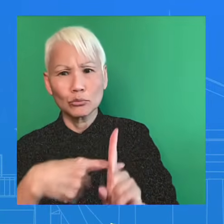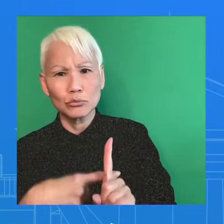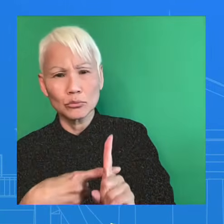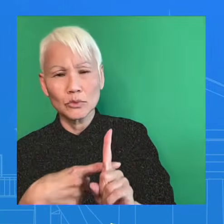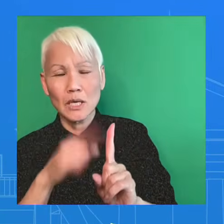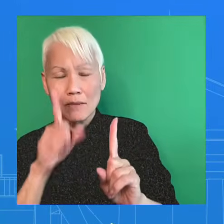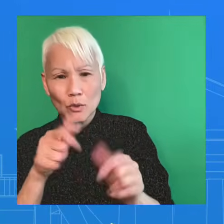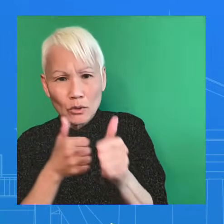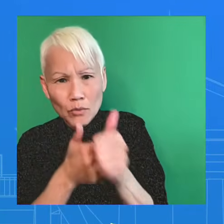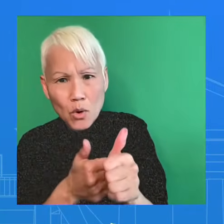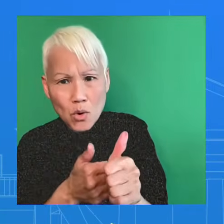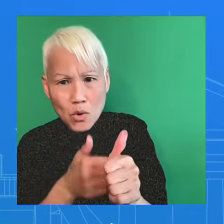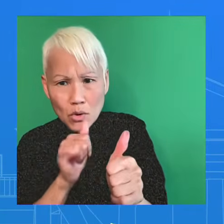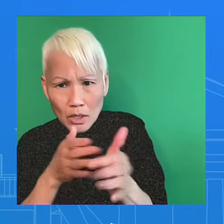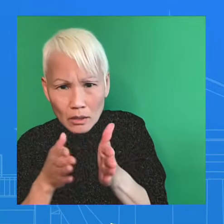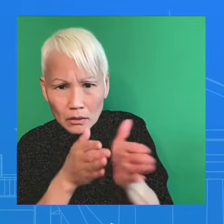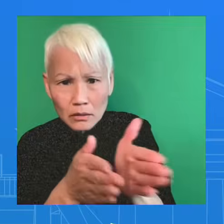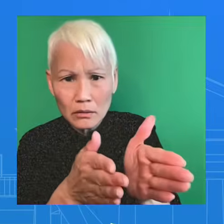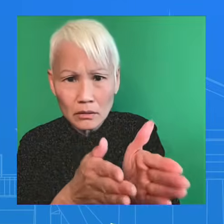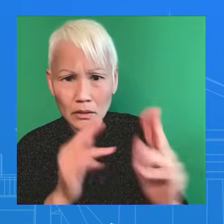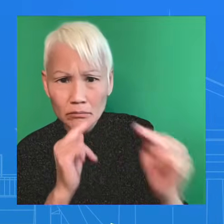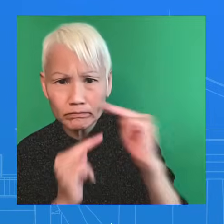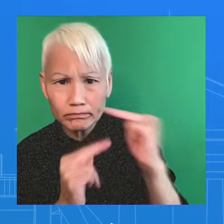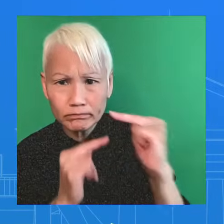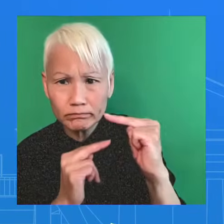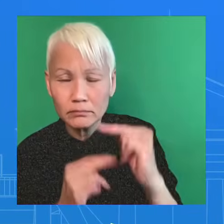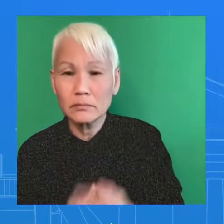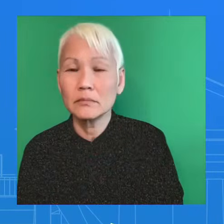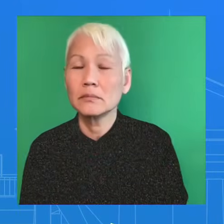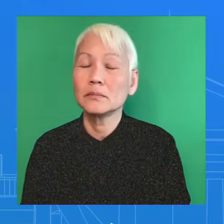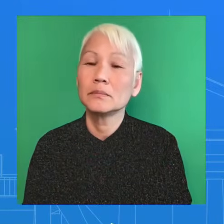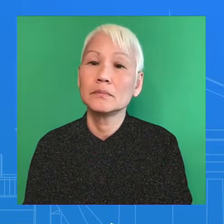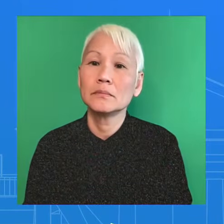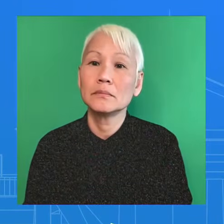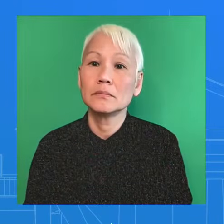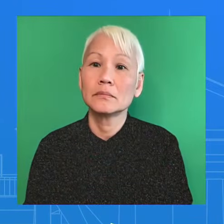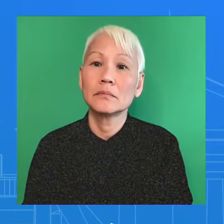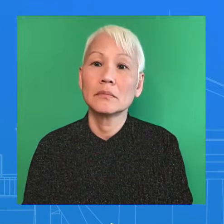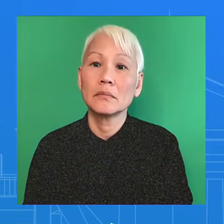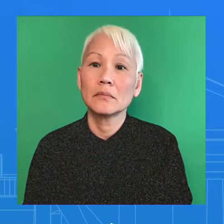We are getting a feel we're getting mixed messages from China that while Secretary of Defense Austin